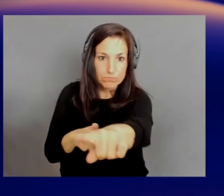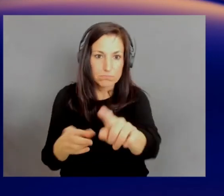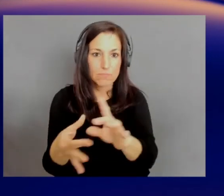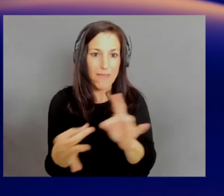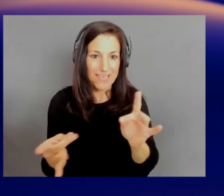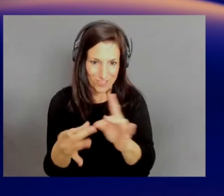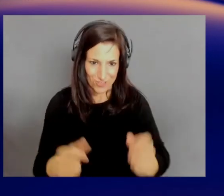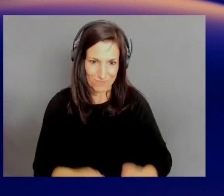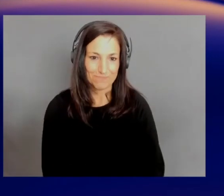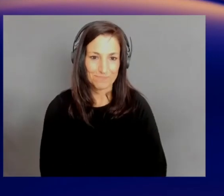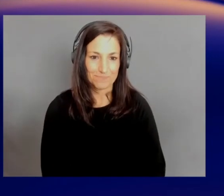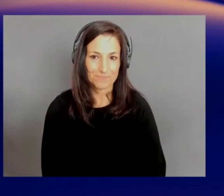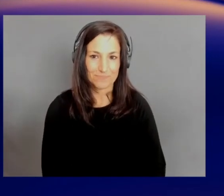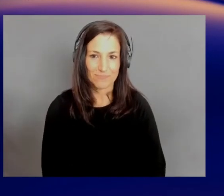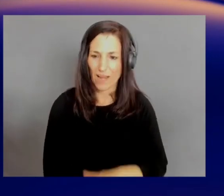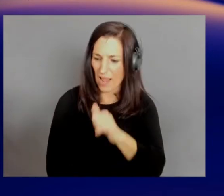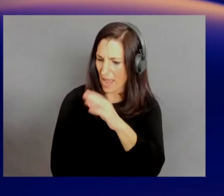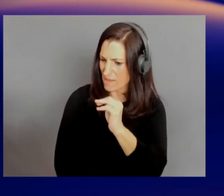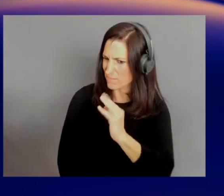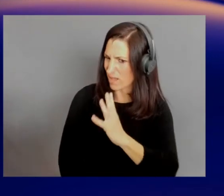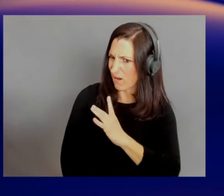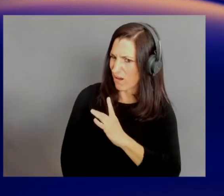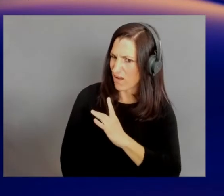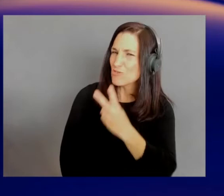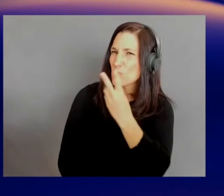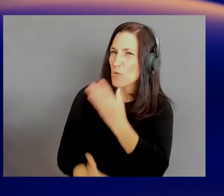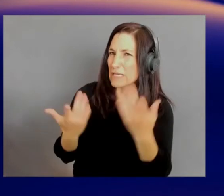that I think would be perfect for this. One, so I live in Texas,